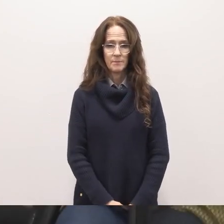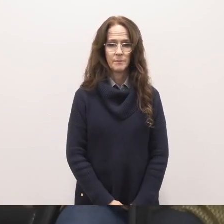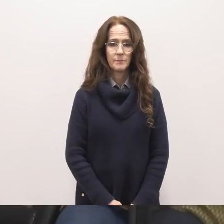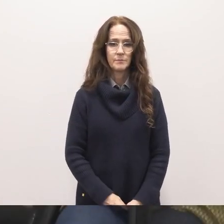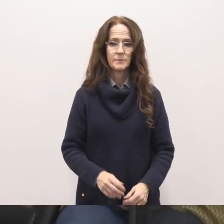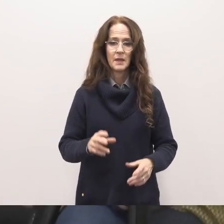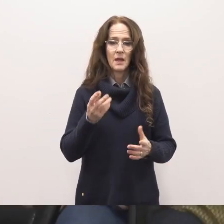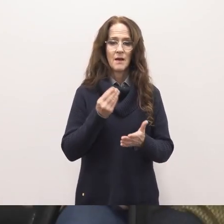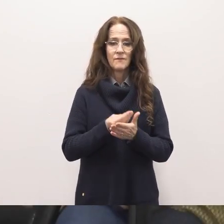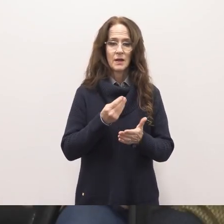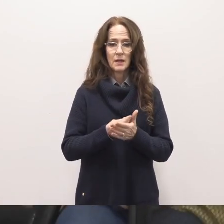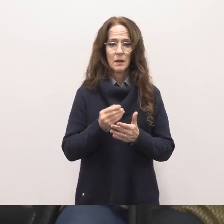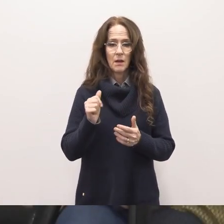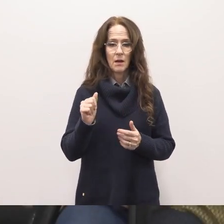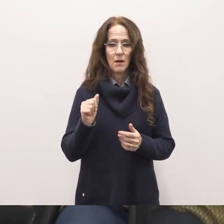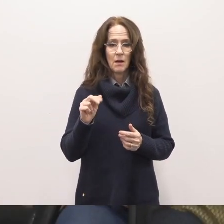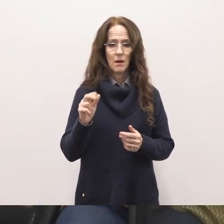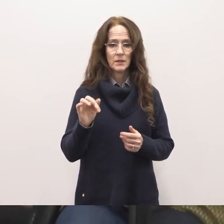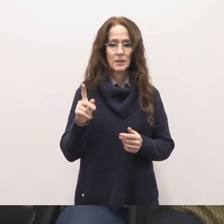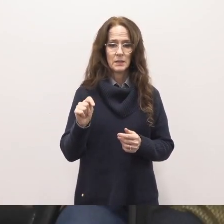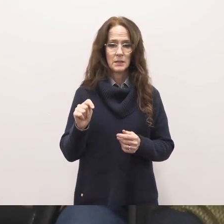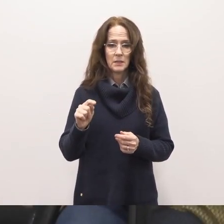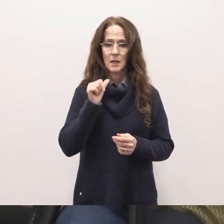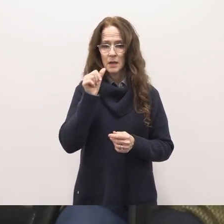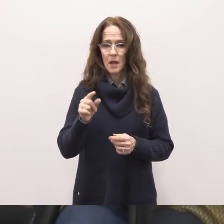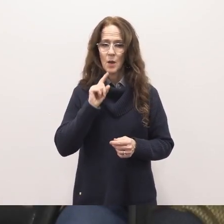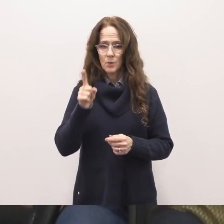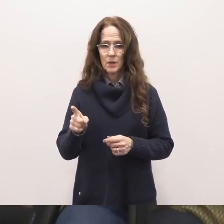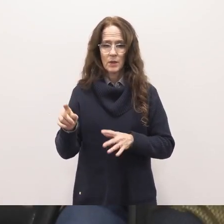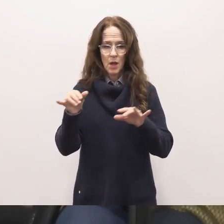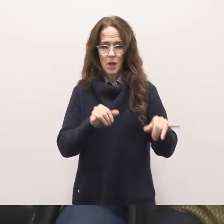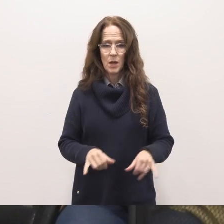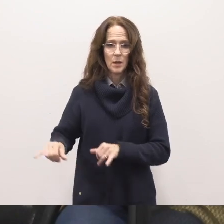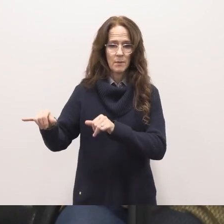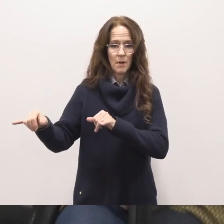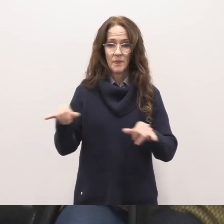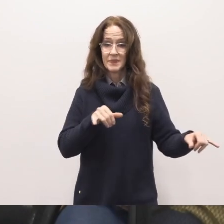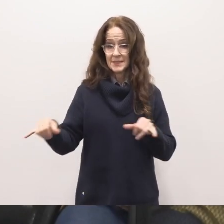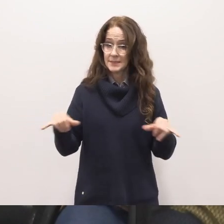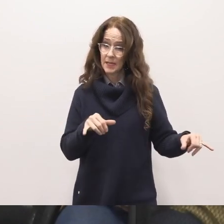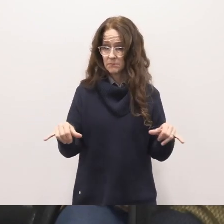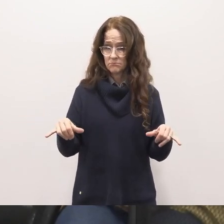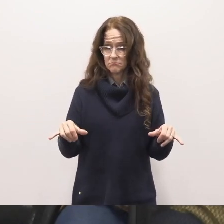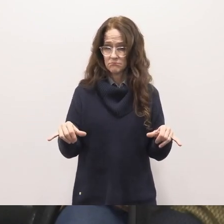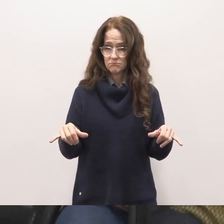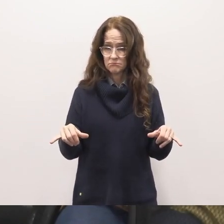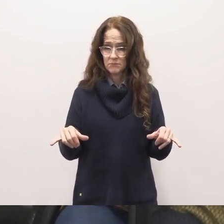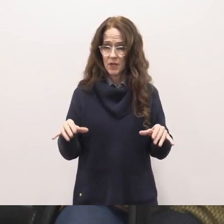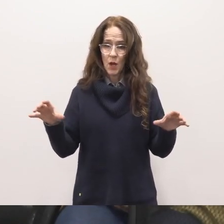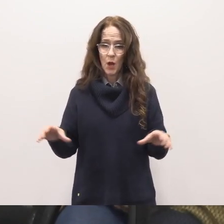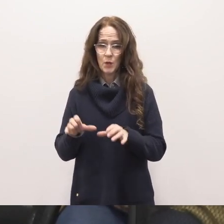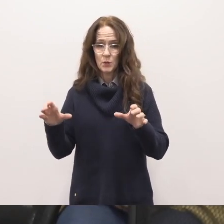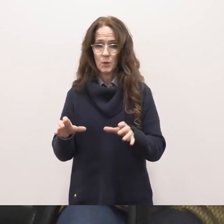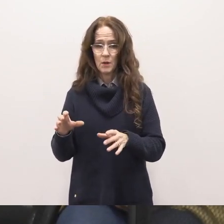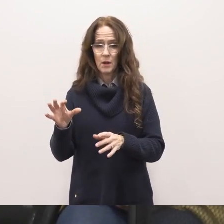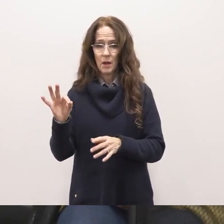The financial audit, not really, because our standards are the same, regardless of are you doing a fund or are you doing